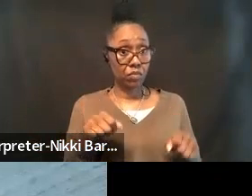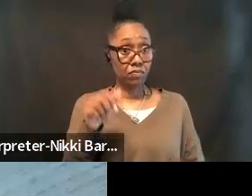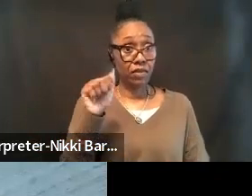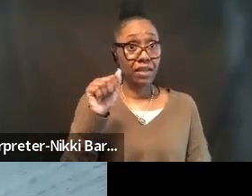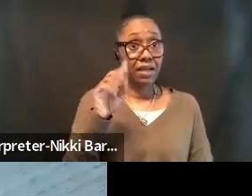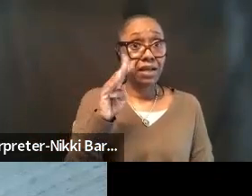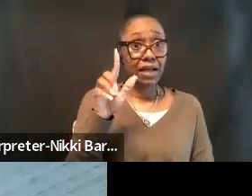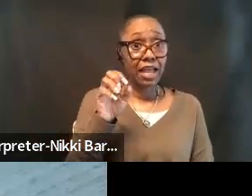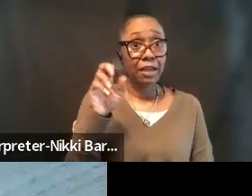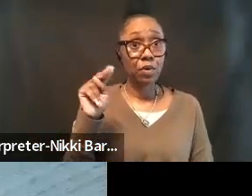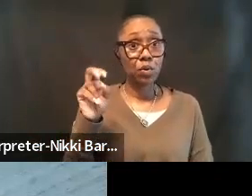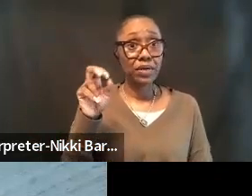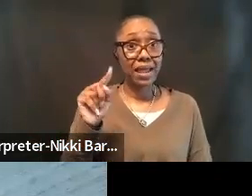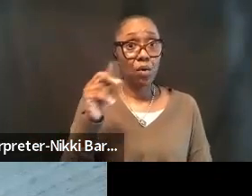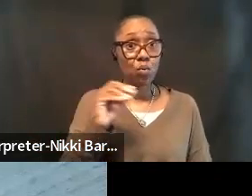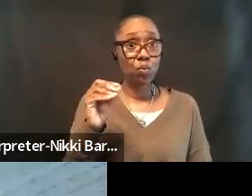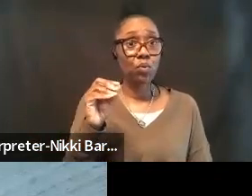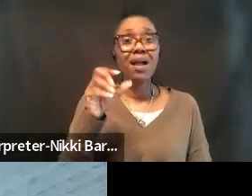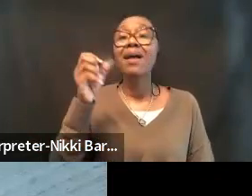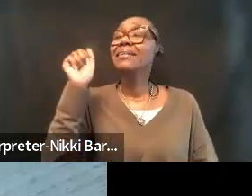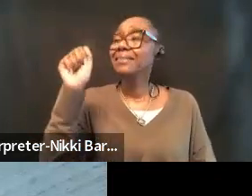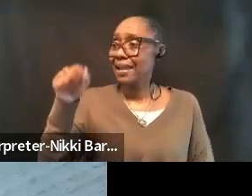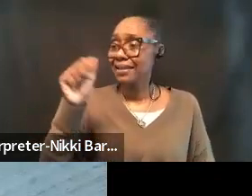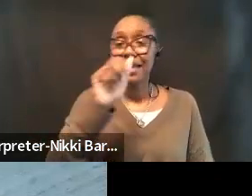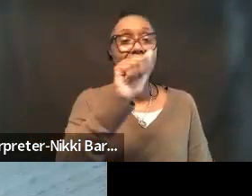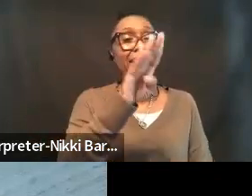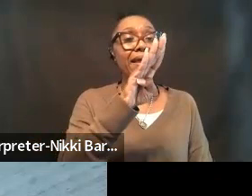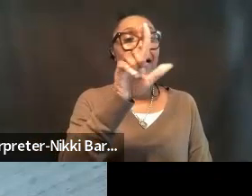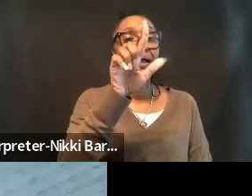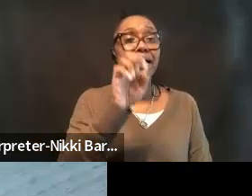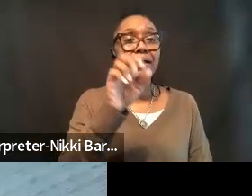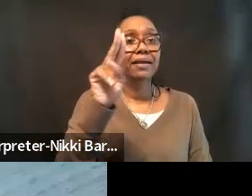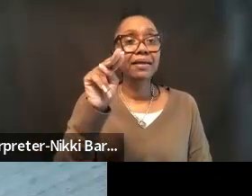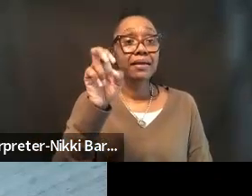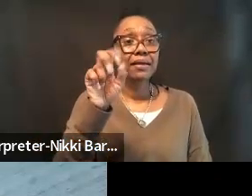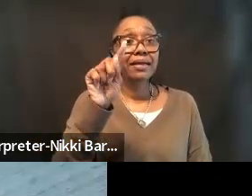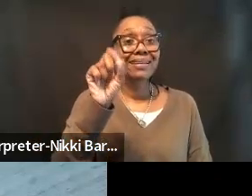Absolutely. A lot of able nets, pro, a lot of able nets products. Actually go hand in hand with unique learning.